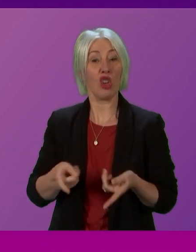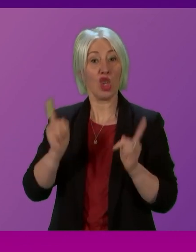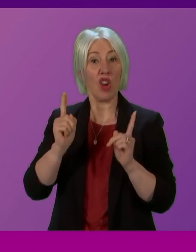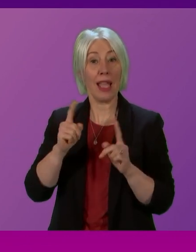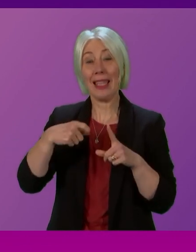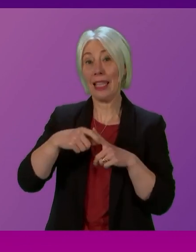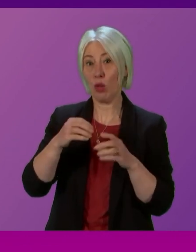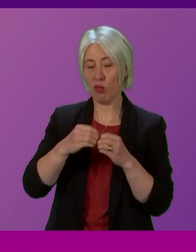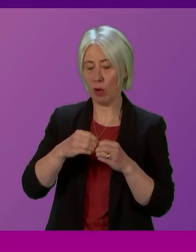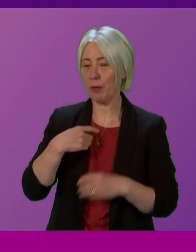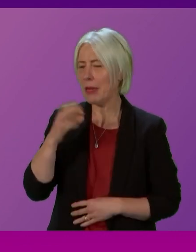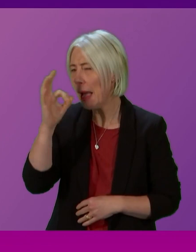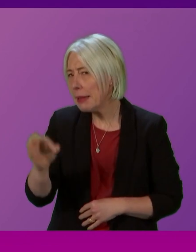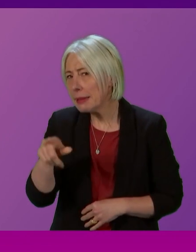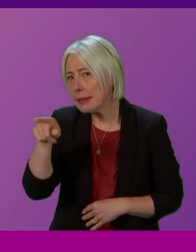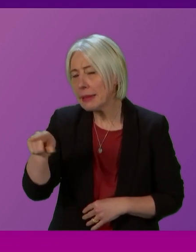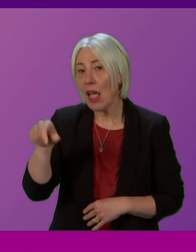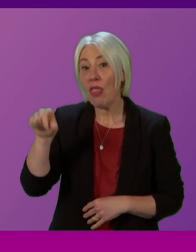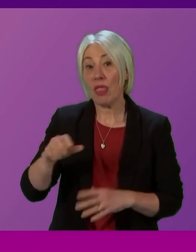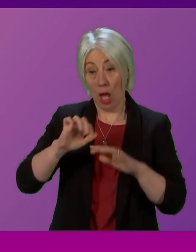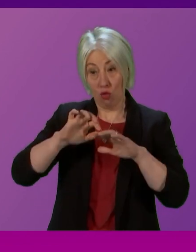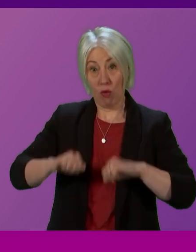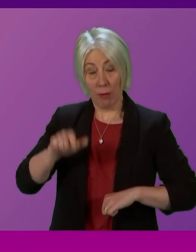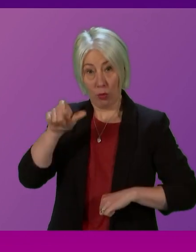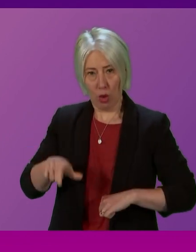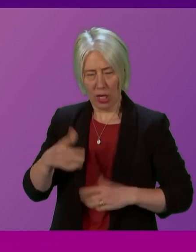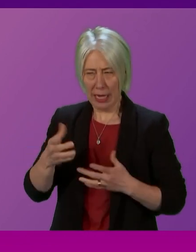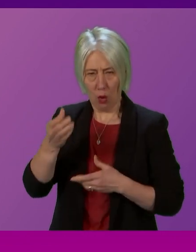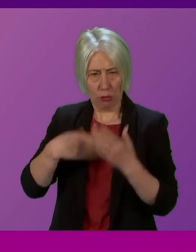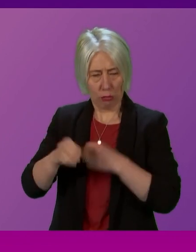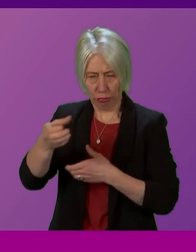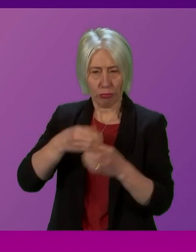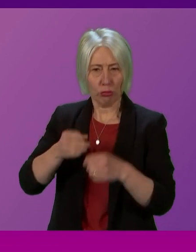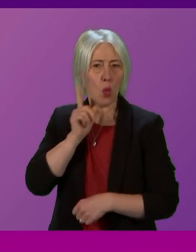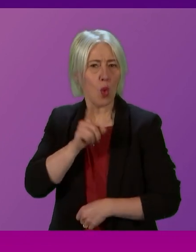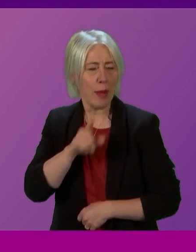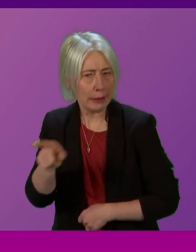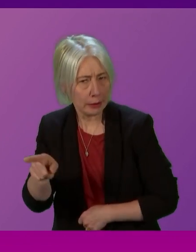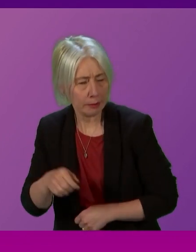that rapist should now be considered a woman. This is what Keith Brown said: